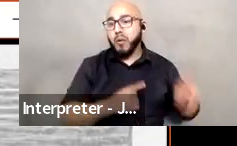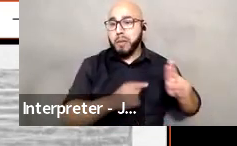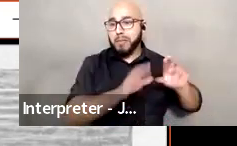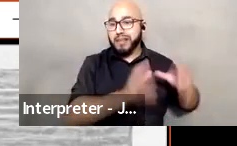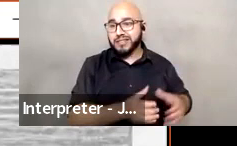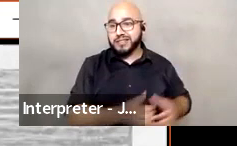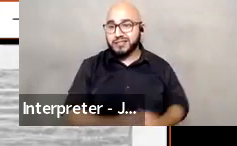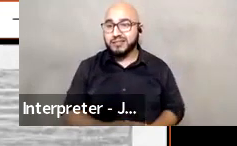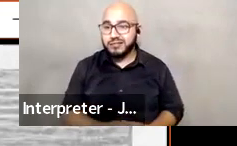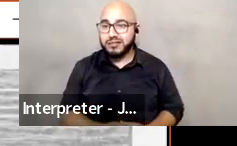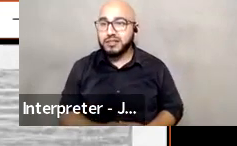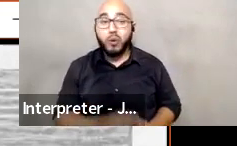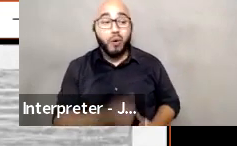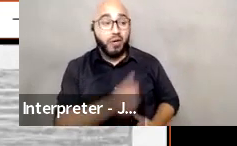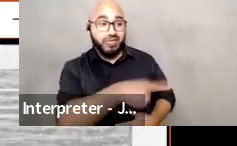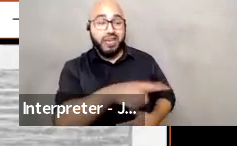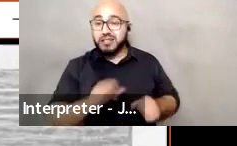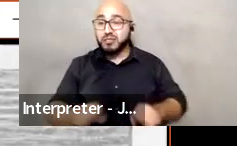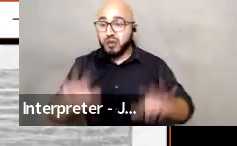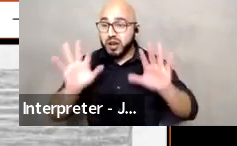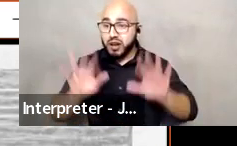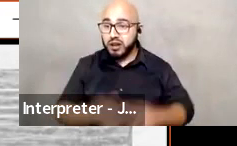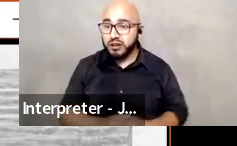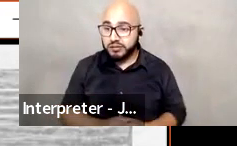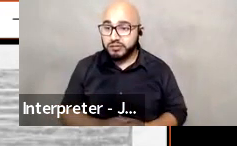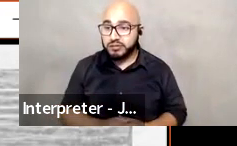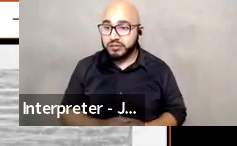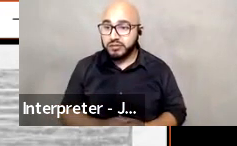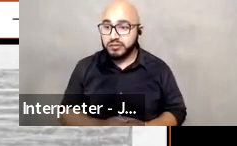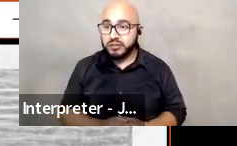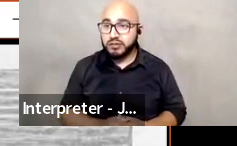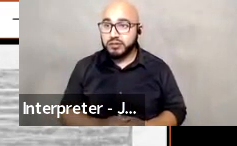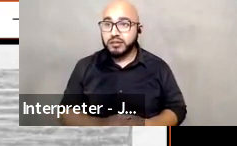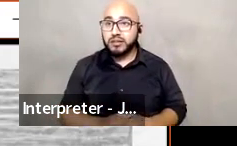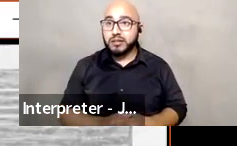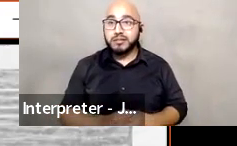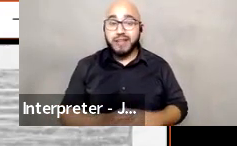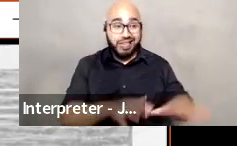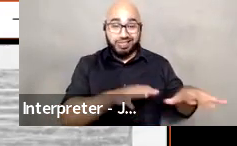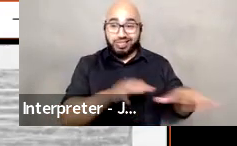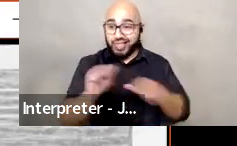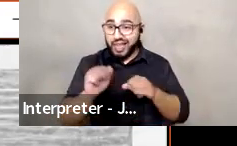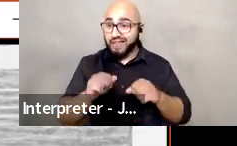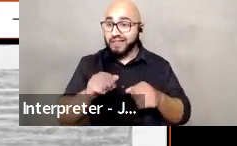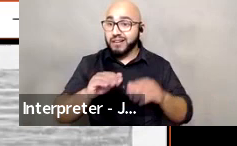They surrendered. They left. The courthouse. Surrendered to the.